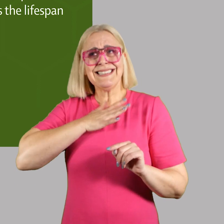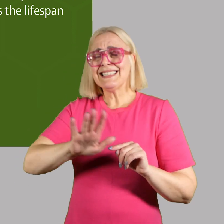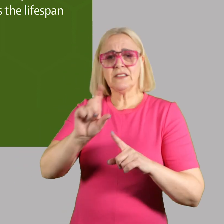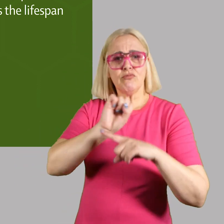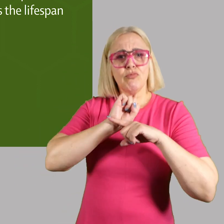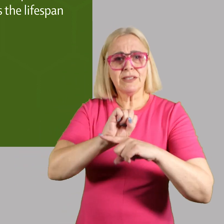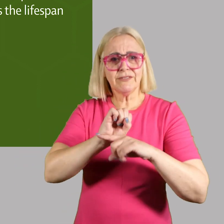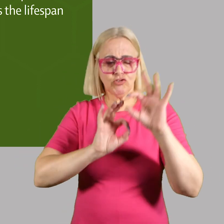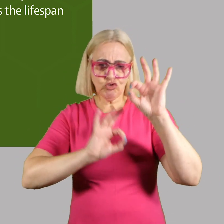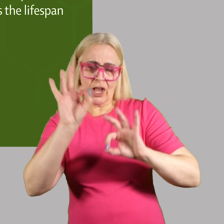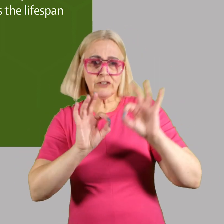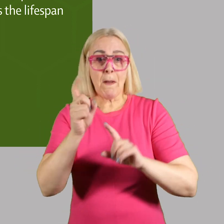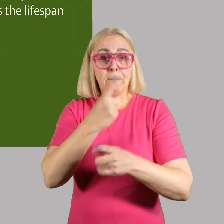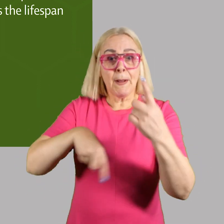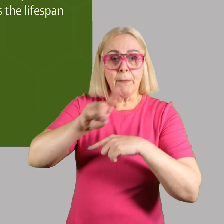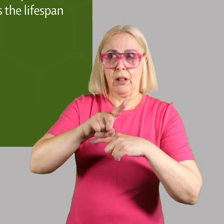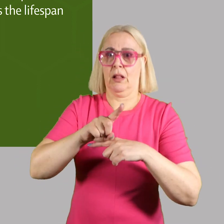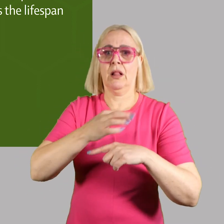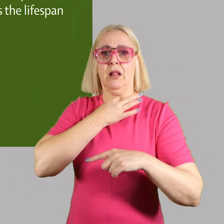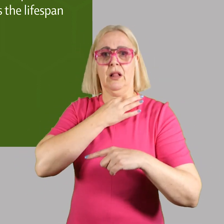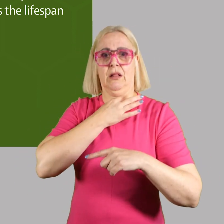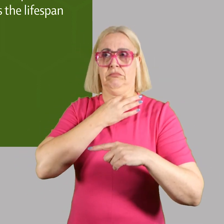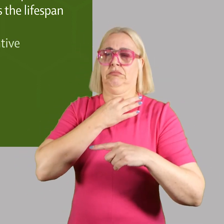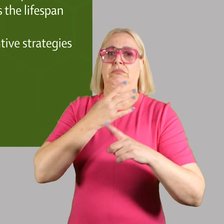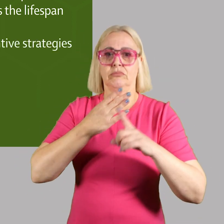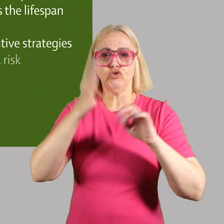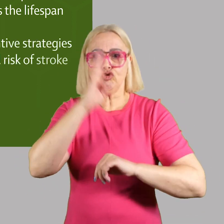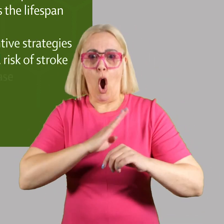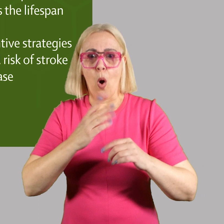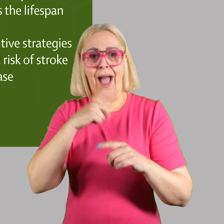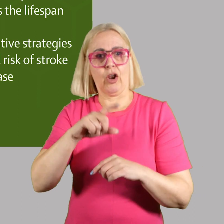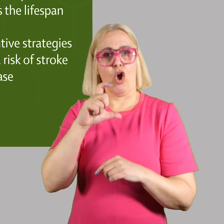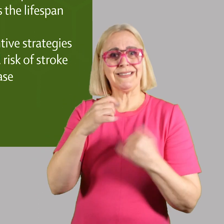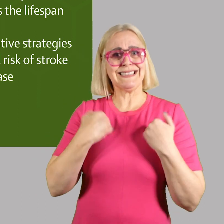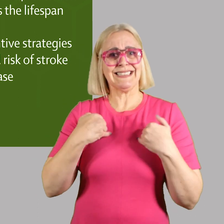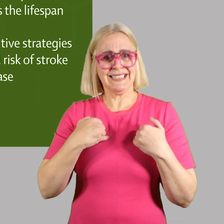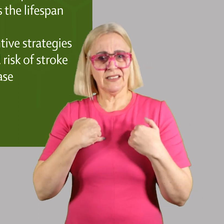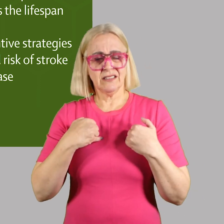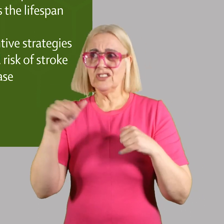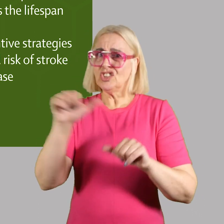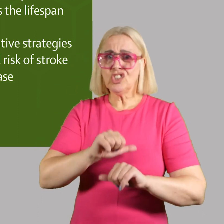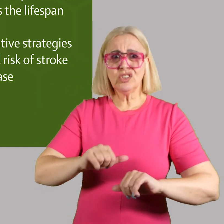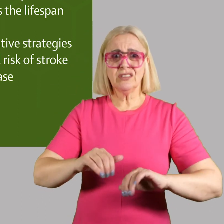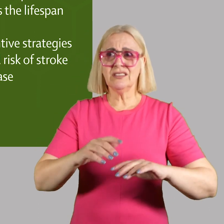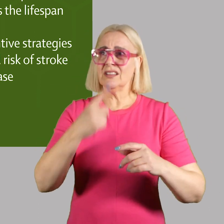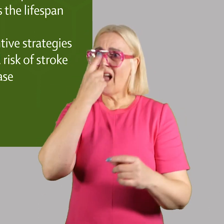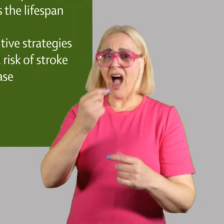preventative strategies across the lifespan; preventative strategies on the individual level